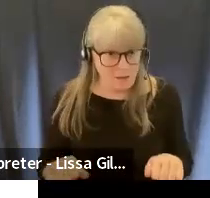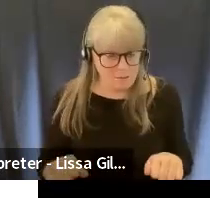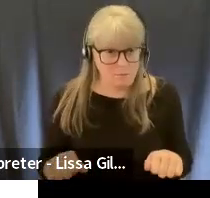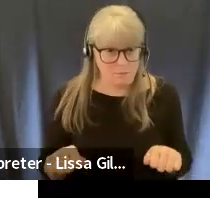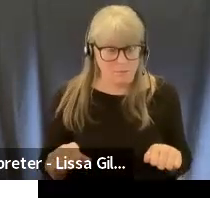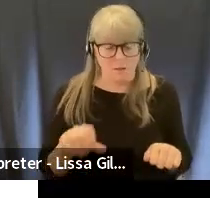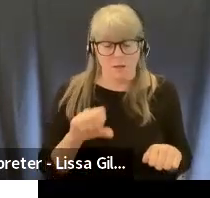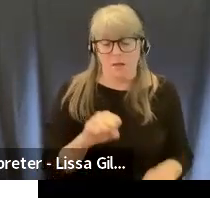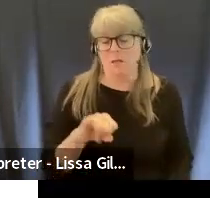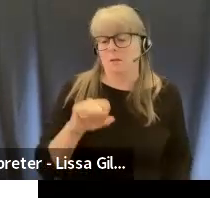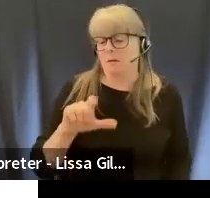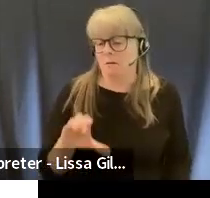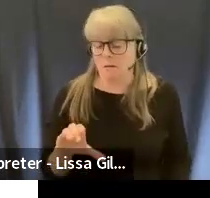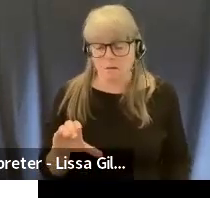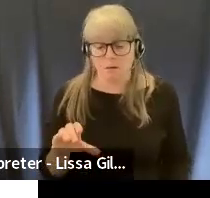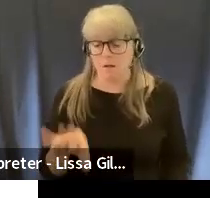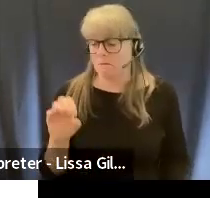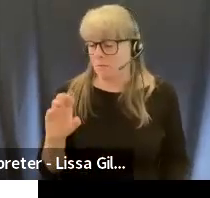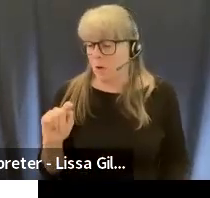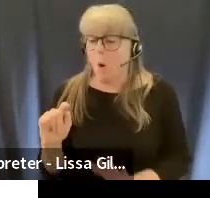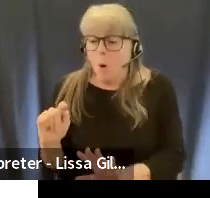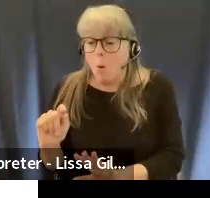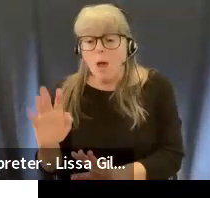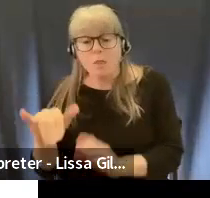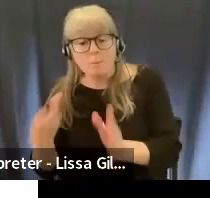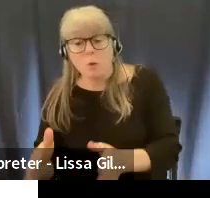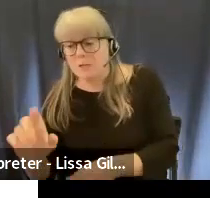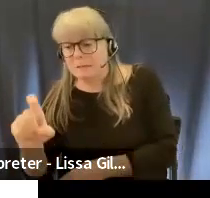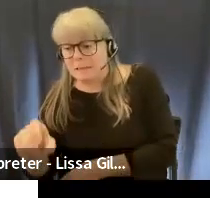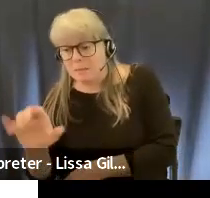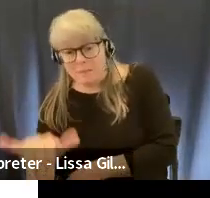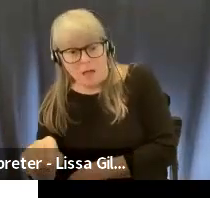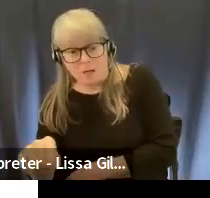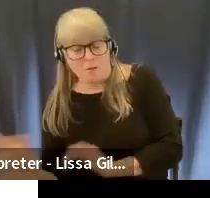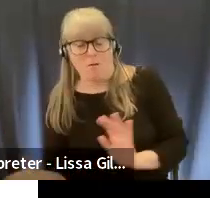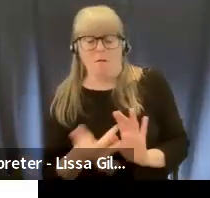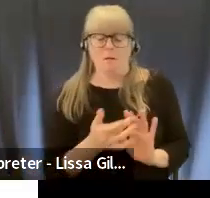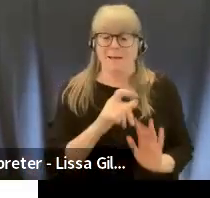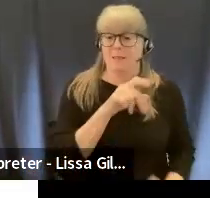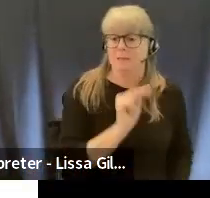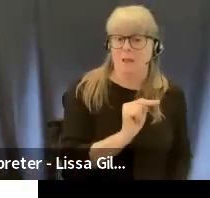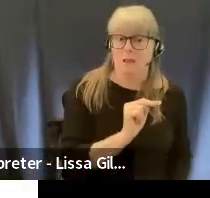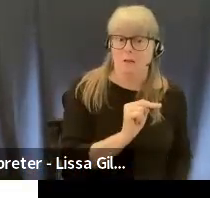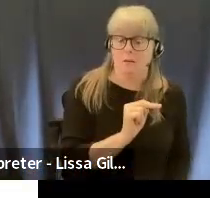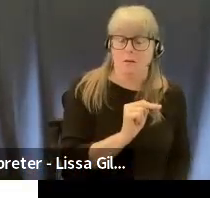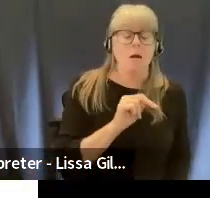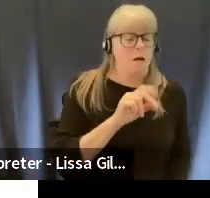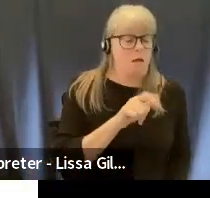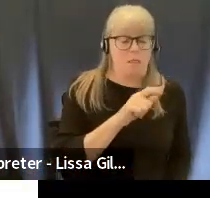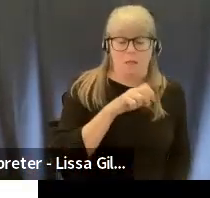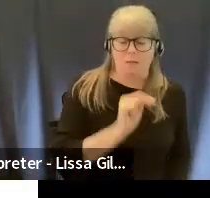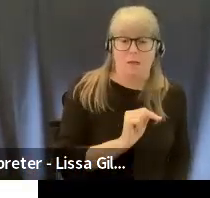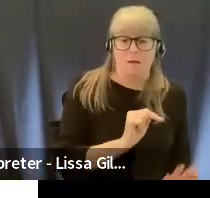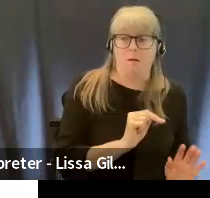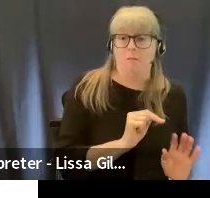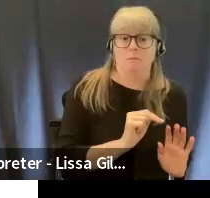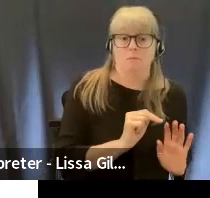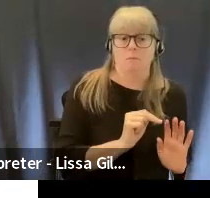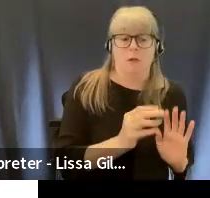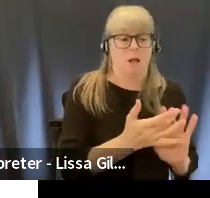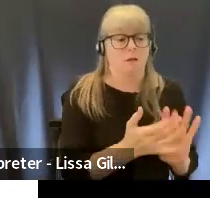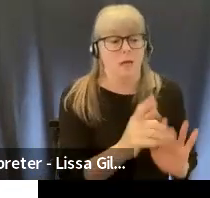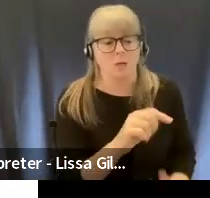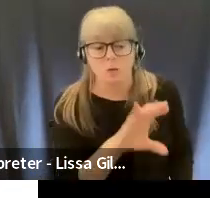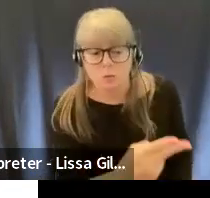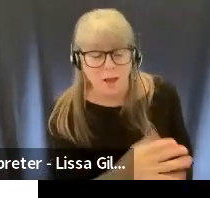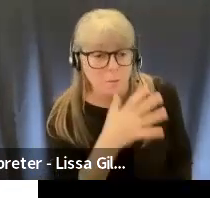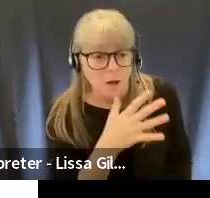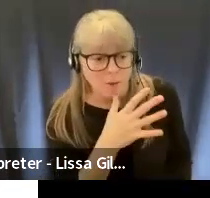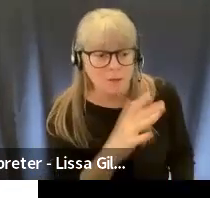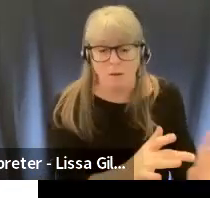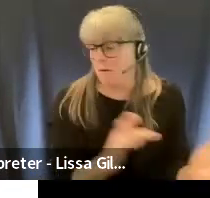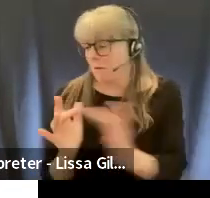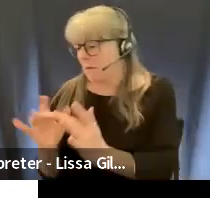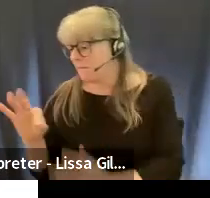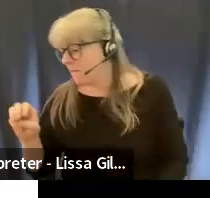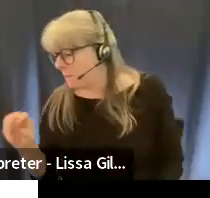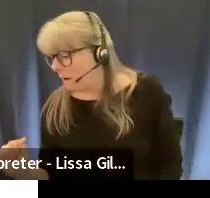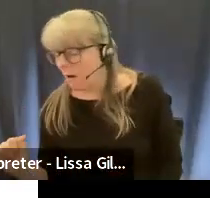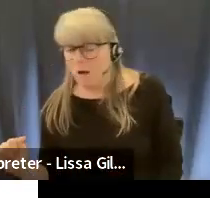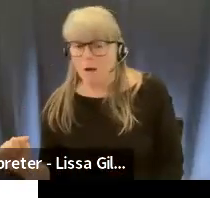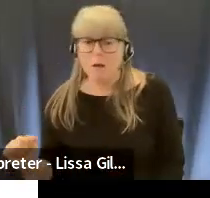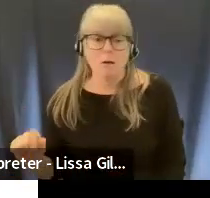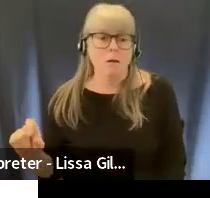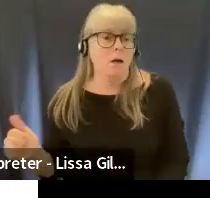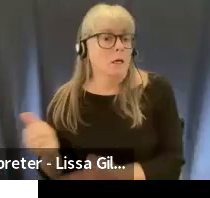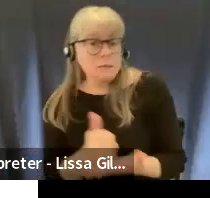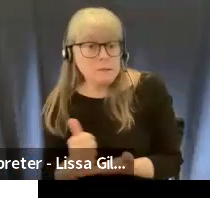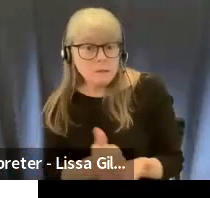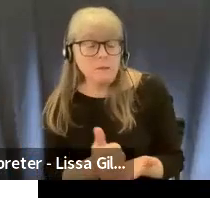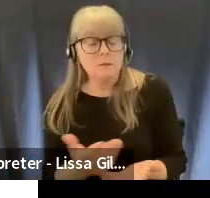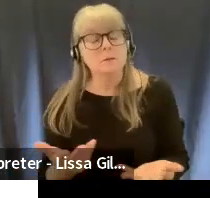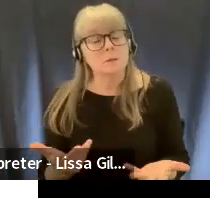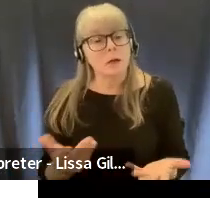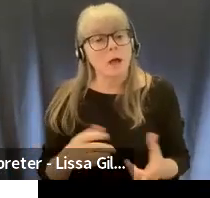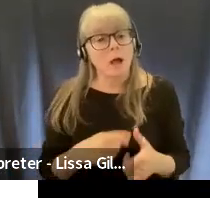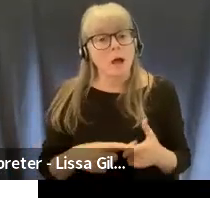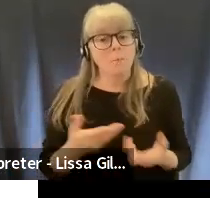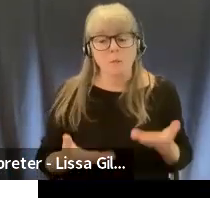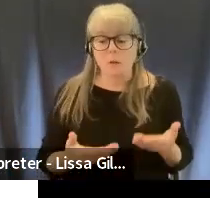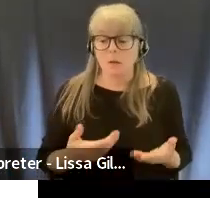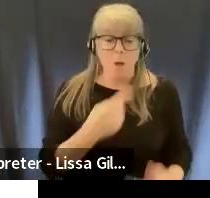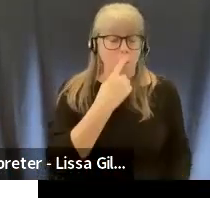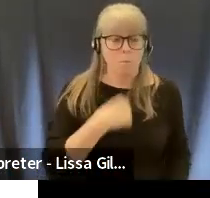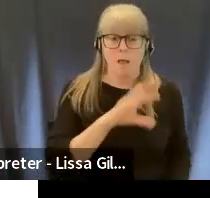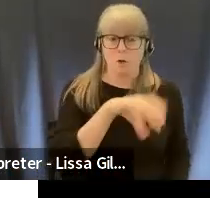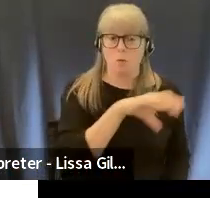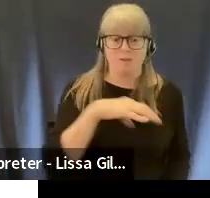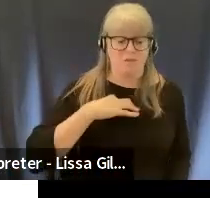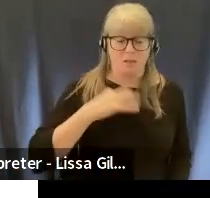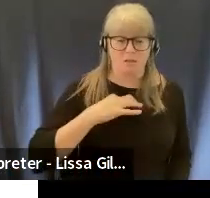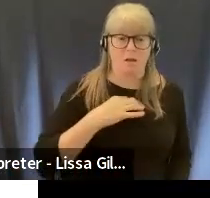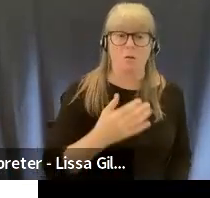And this is how it goes, but it could be that civil found out that there was something that was needed and contacted Latin directly contacts trake mamas, or even fema, to try to get some additional assistance.